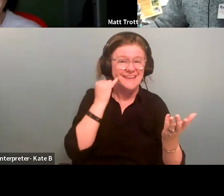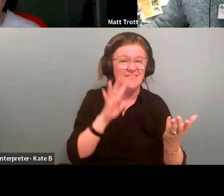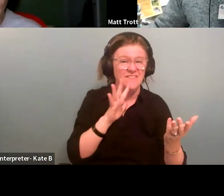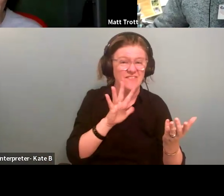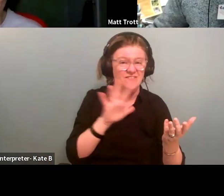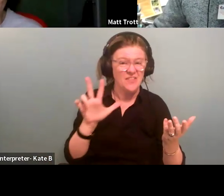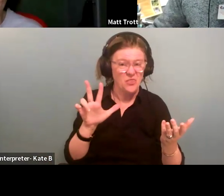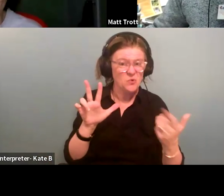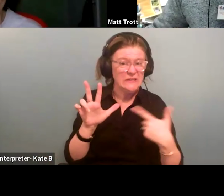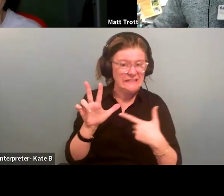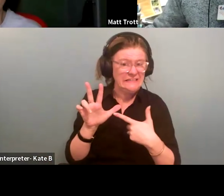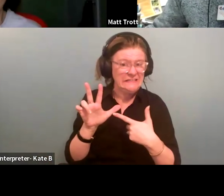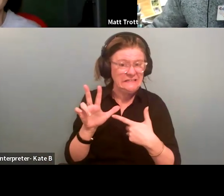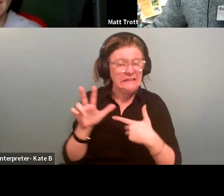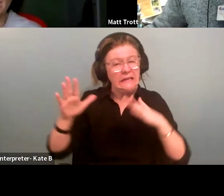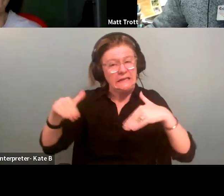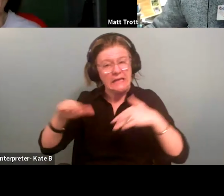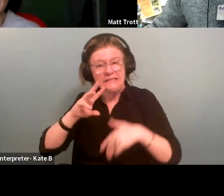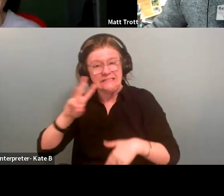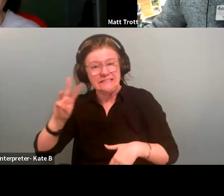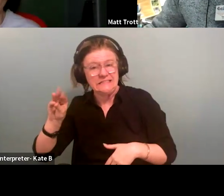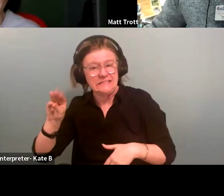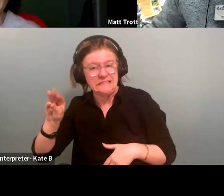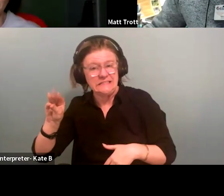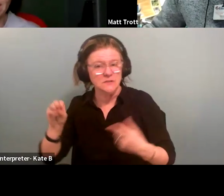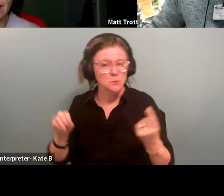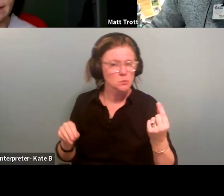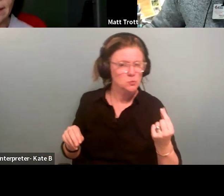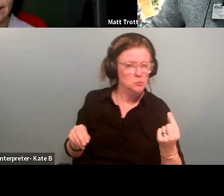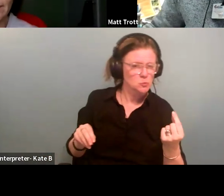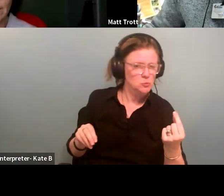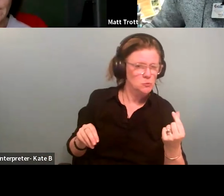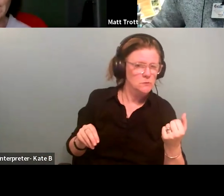if this person feels that they've been scammed, what is the process?